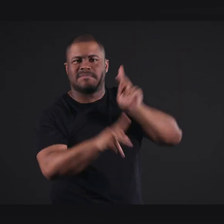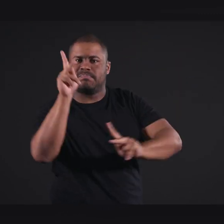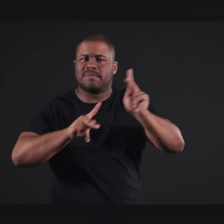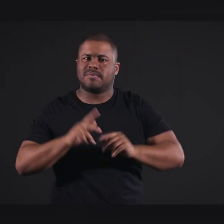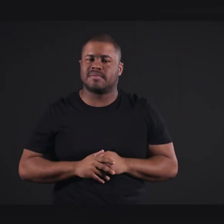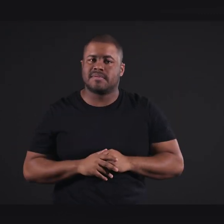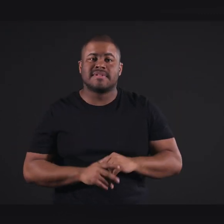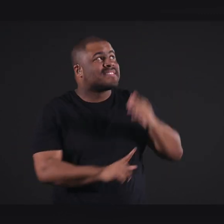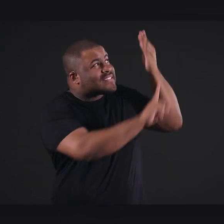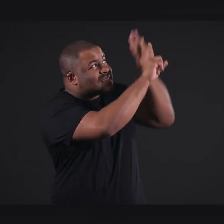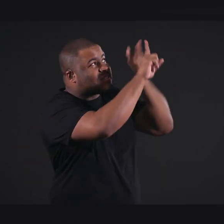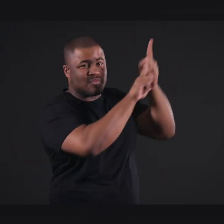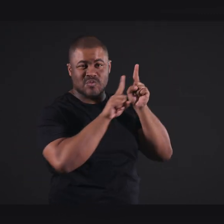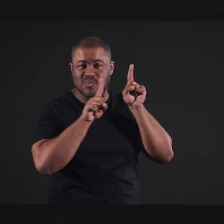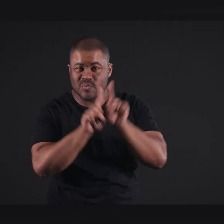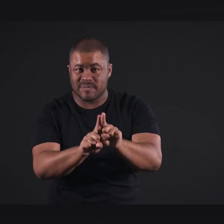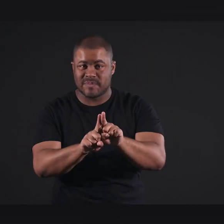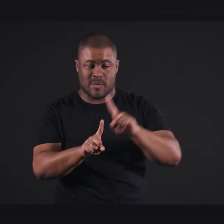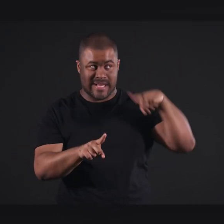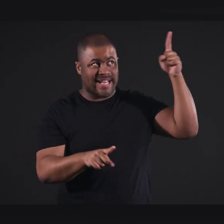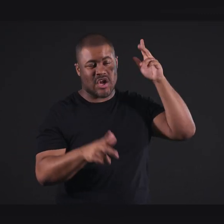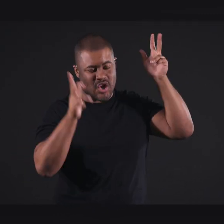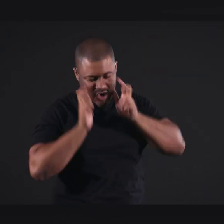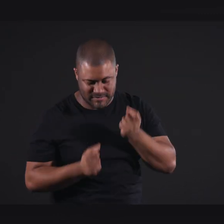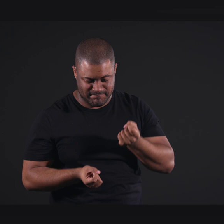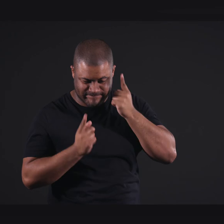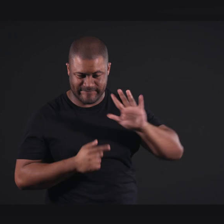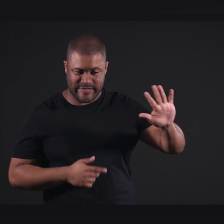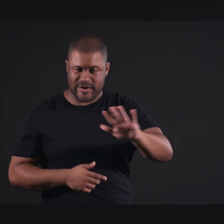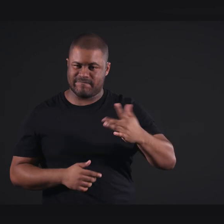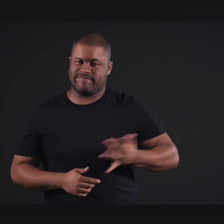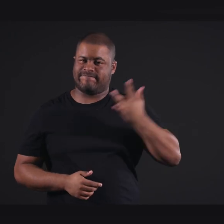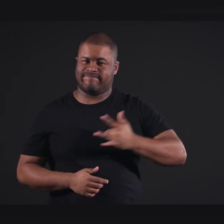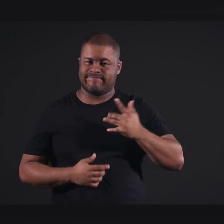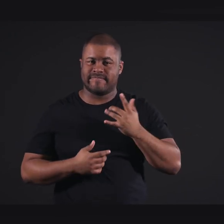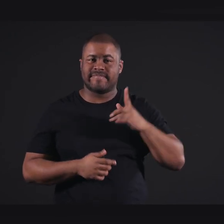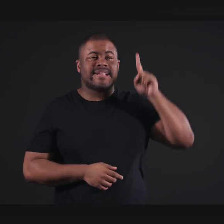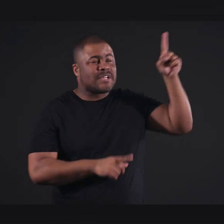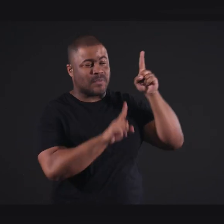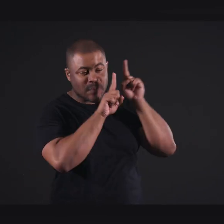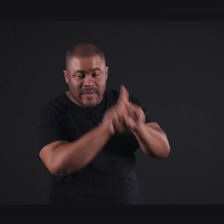I Am was with them when he heard and responded to Israel’s cries